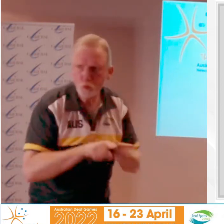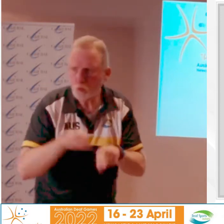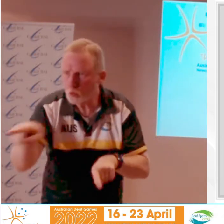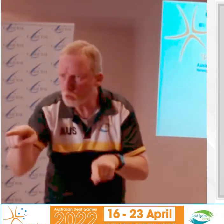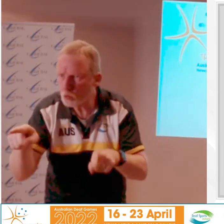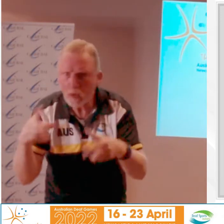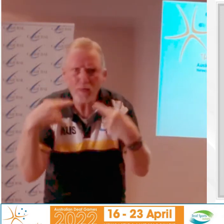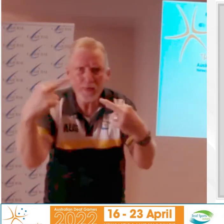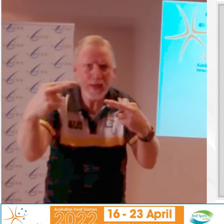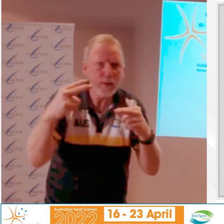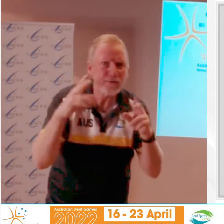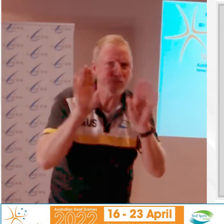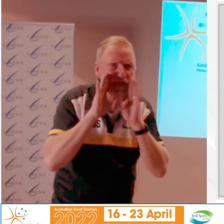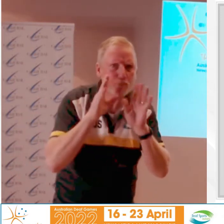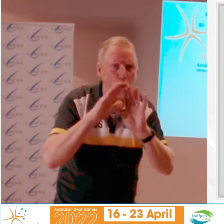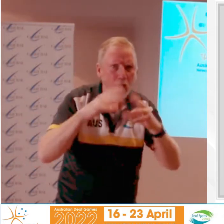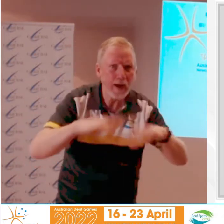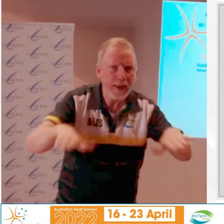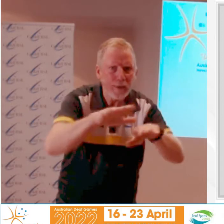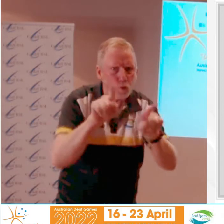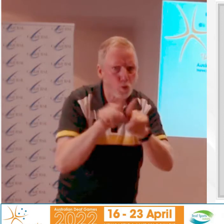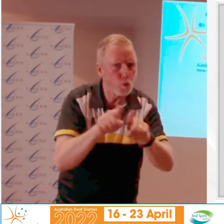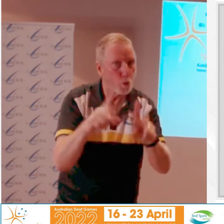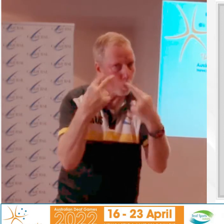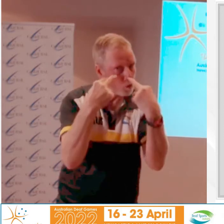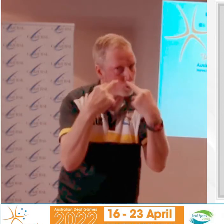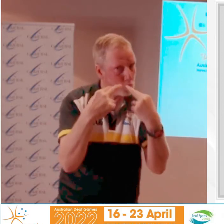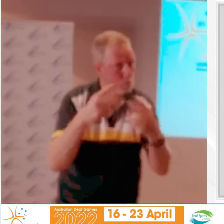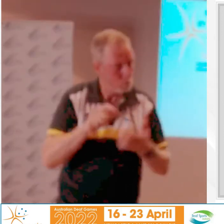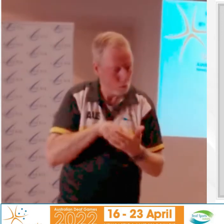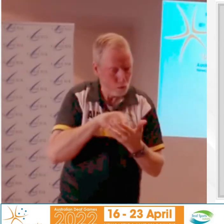you have to be a little bit patient um and eventually